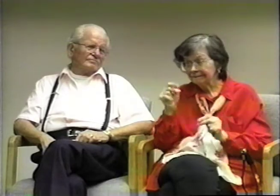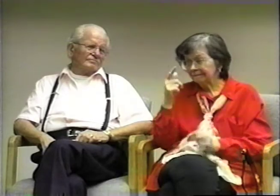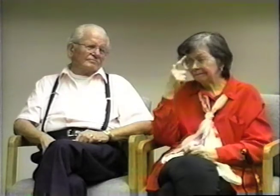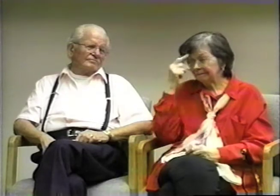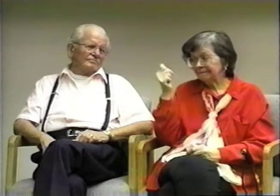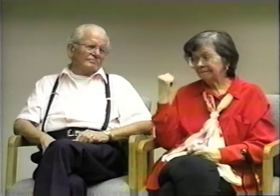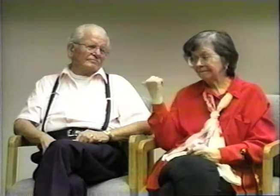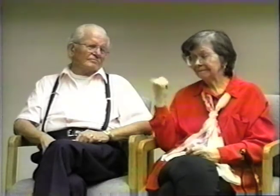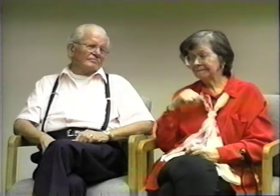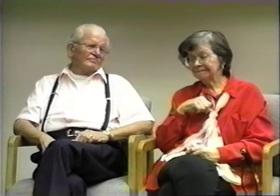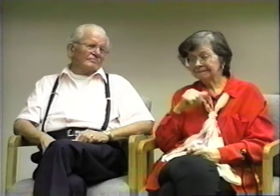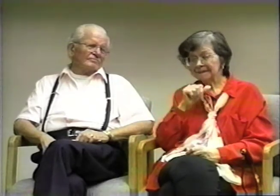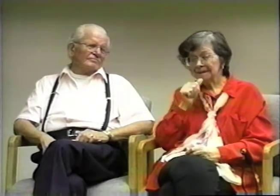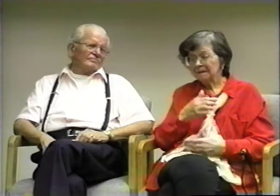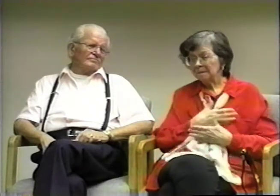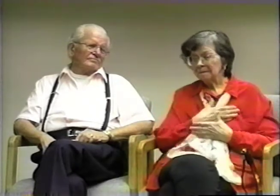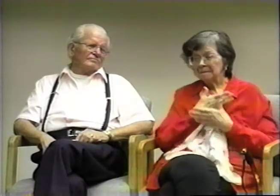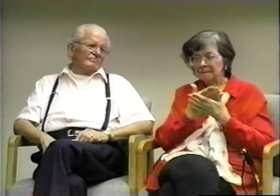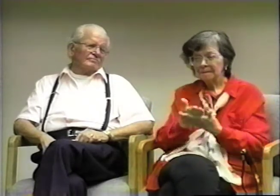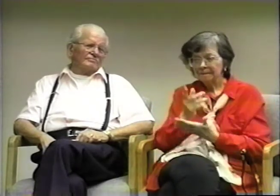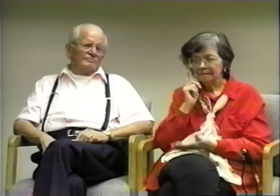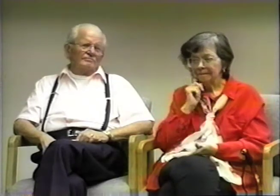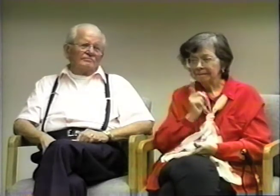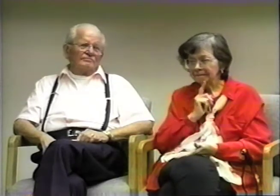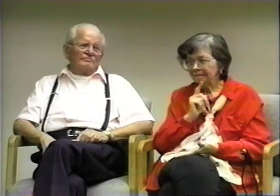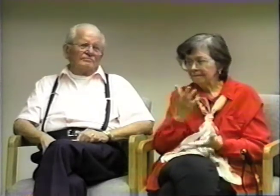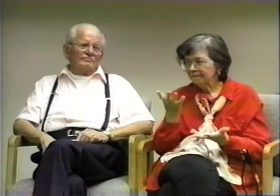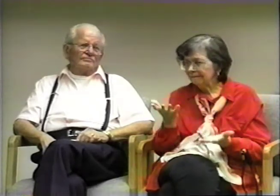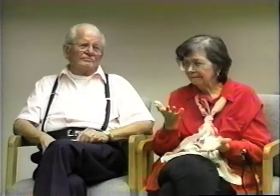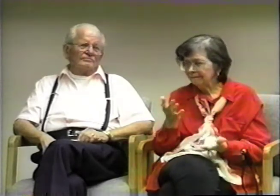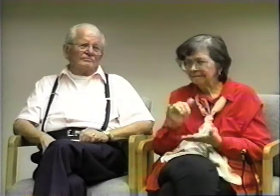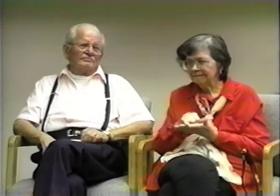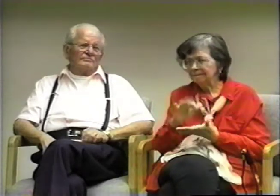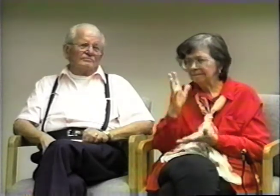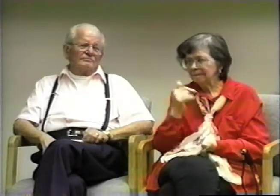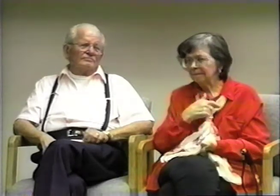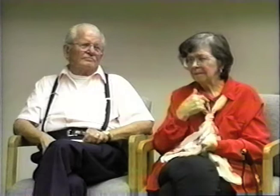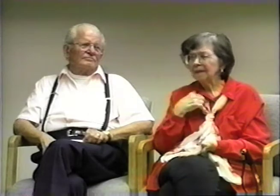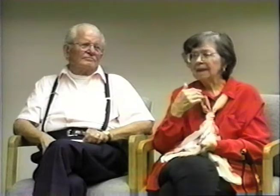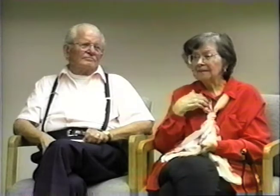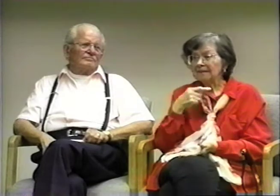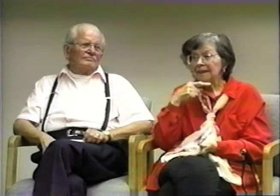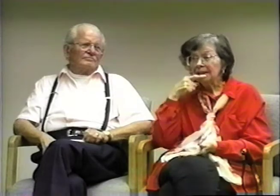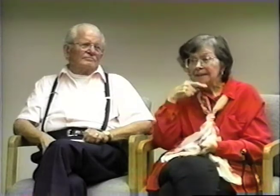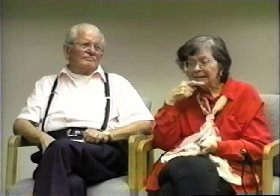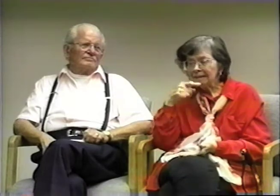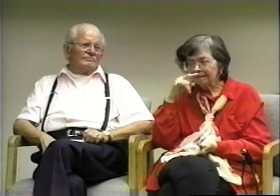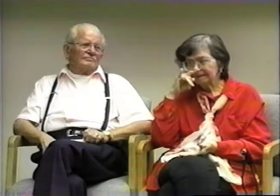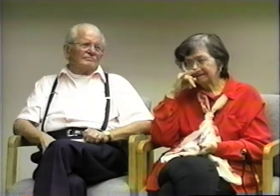and I always explain, "No, none of our children are Deaf. Lloyd and I did not have congenital deafness;